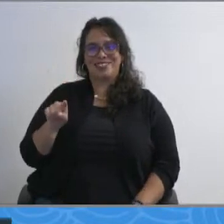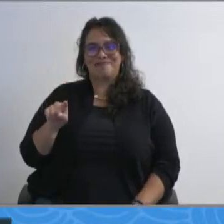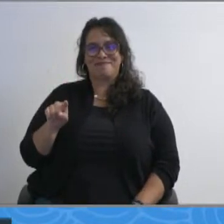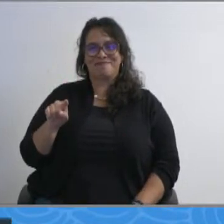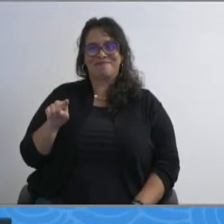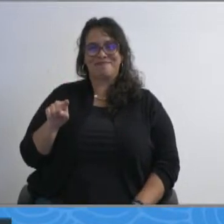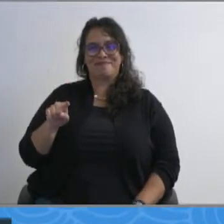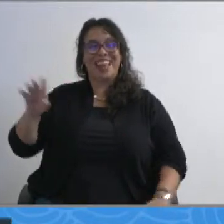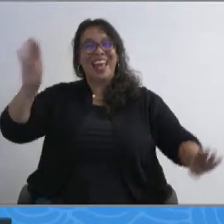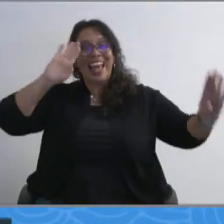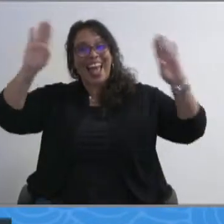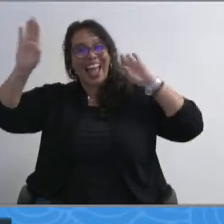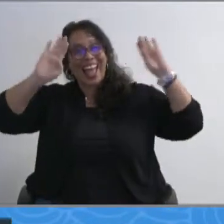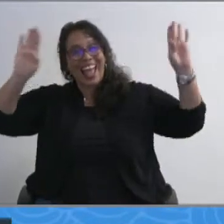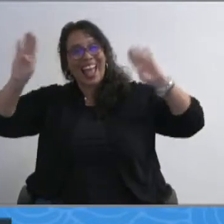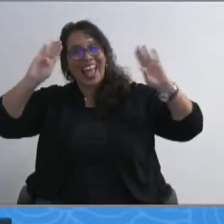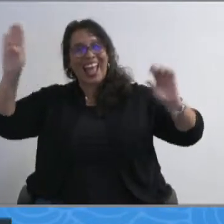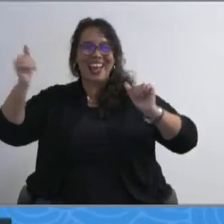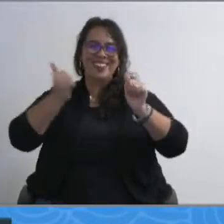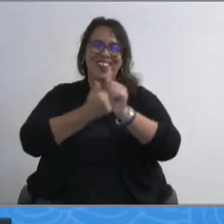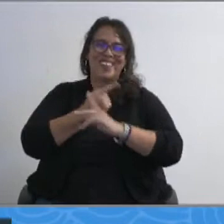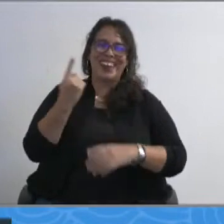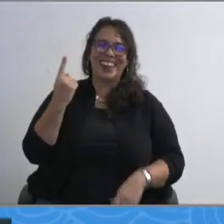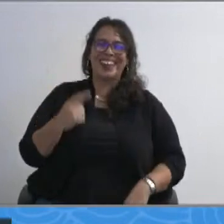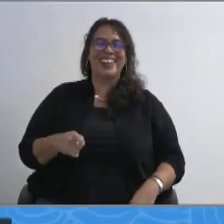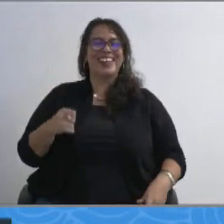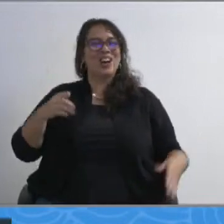Hey, everybody. [Carmen] Welcome. Thank you.